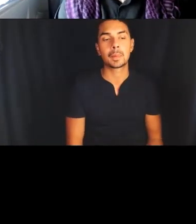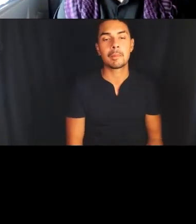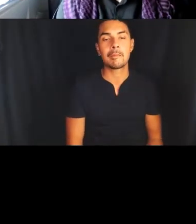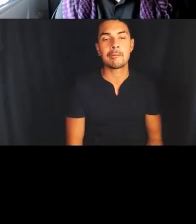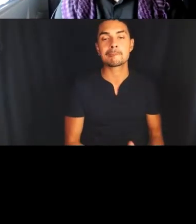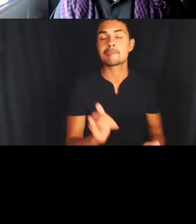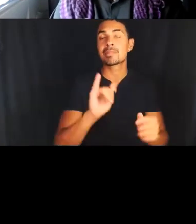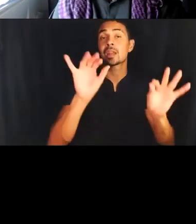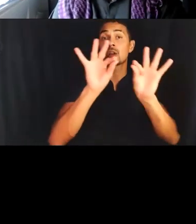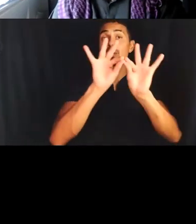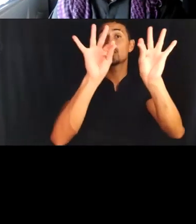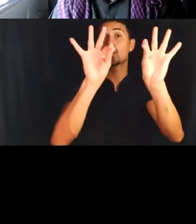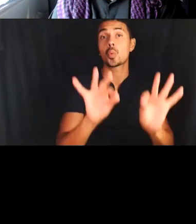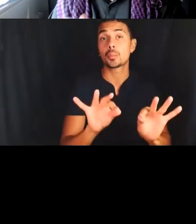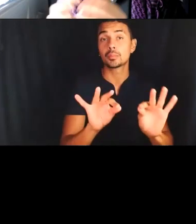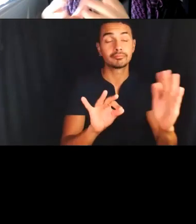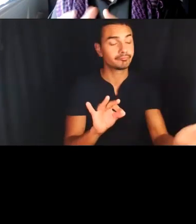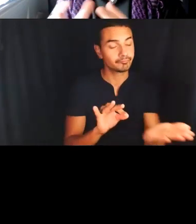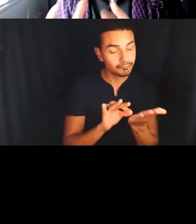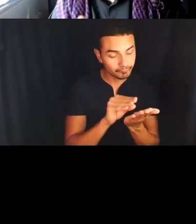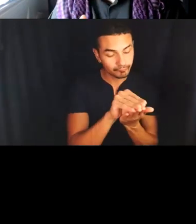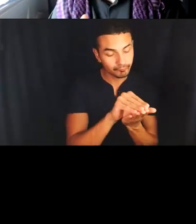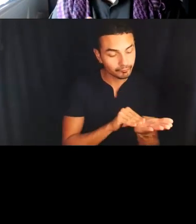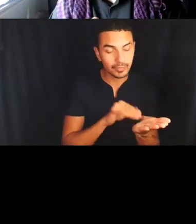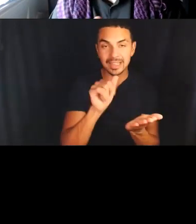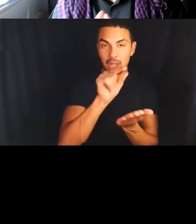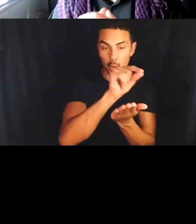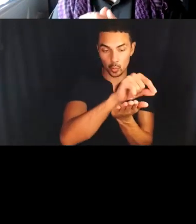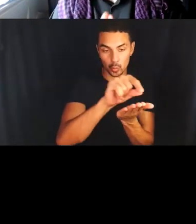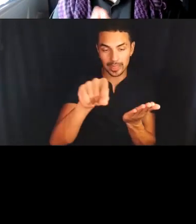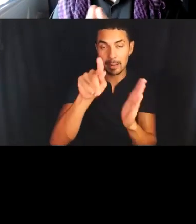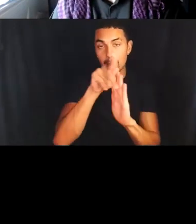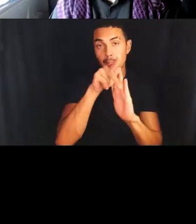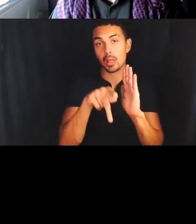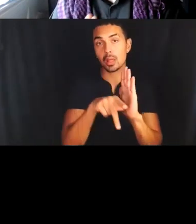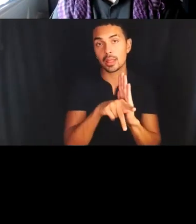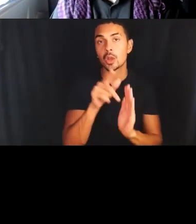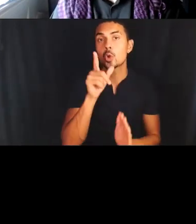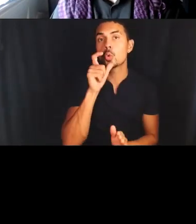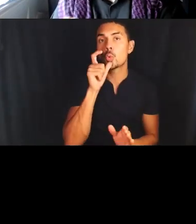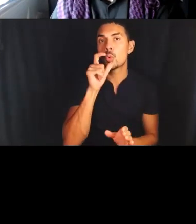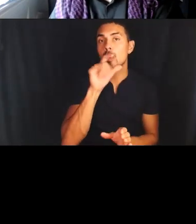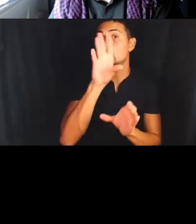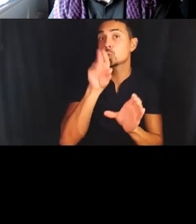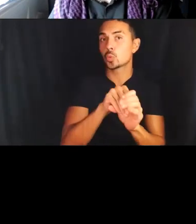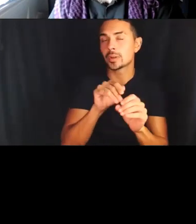and it could be the written policies of who's included in the services that are offered.